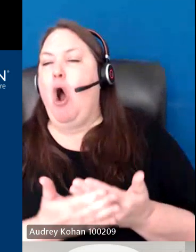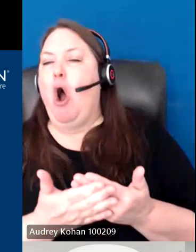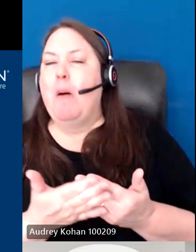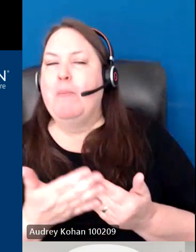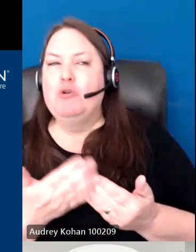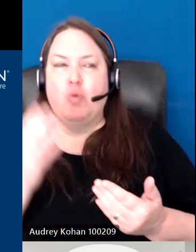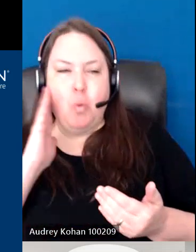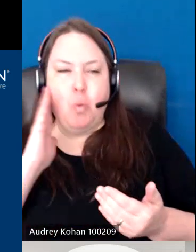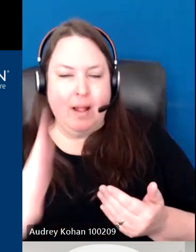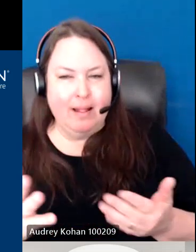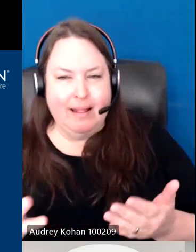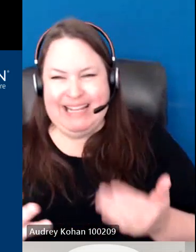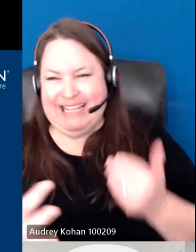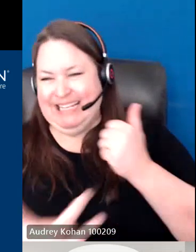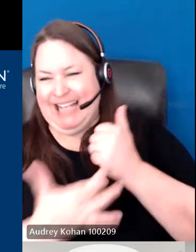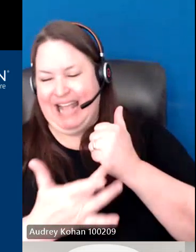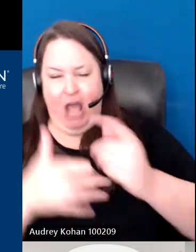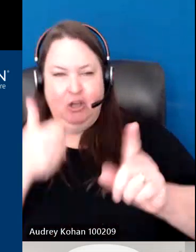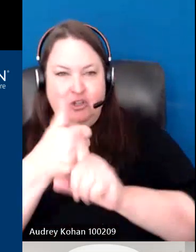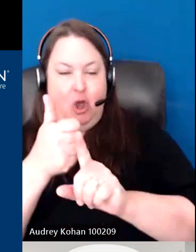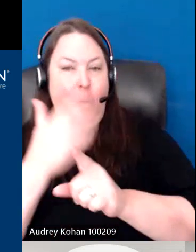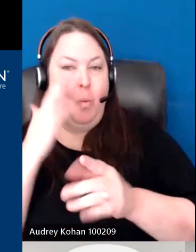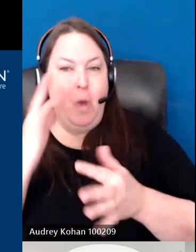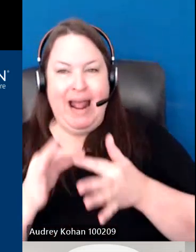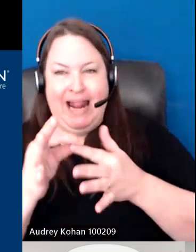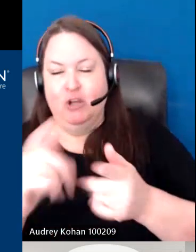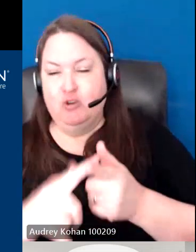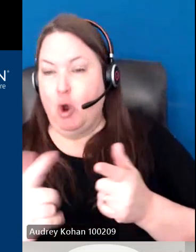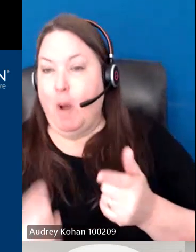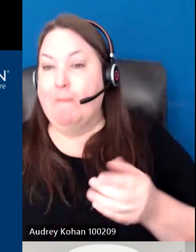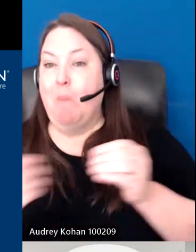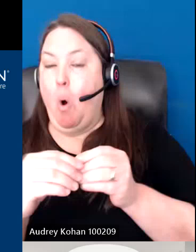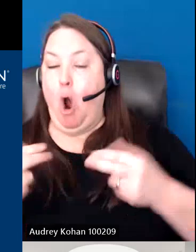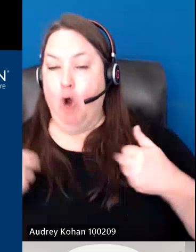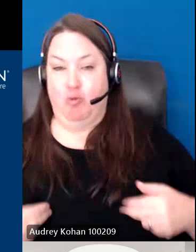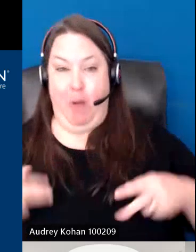it's the technology itself will lead to Greater human oversight if you know there's compliance